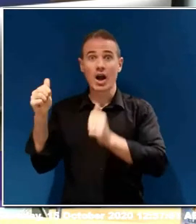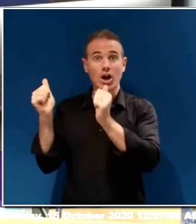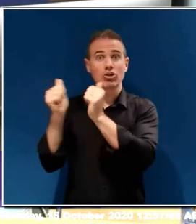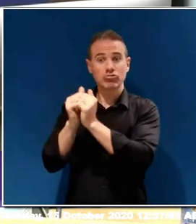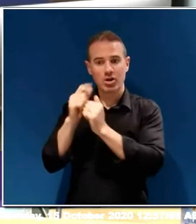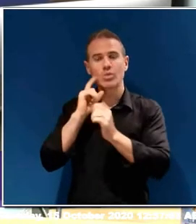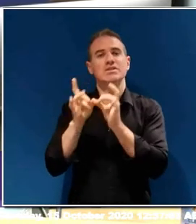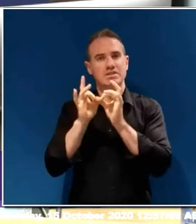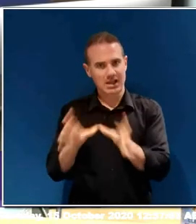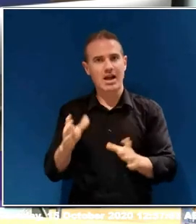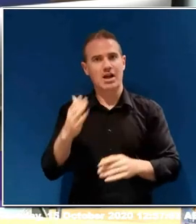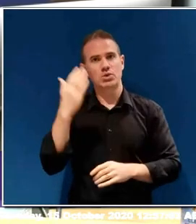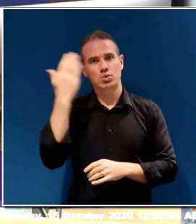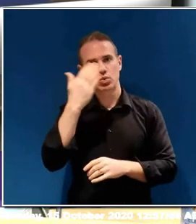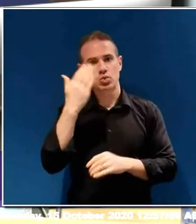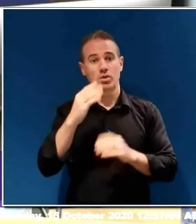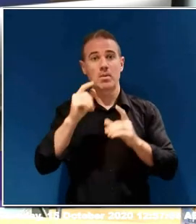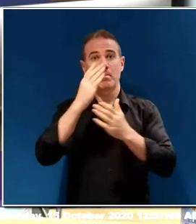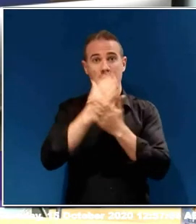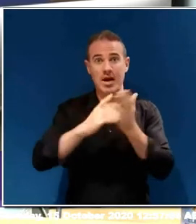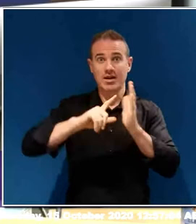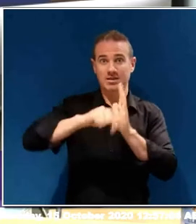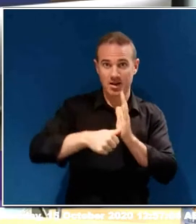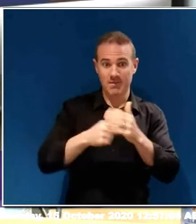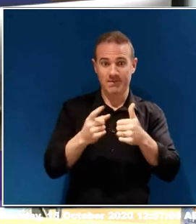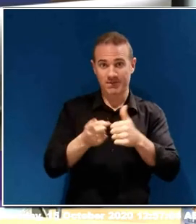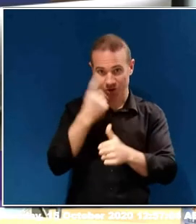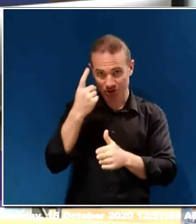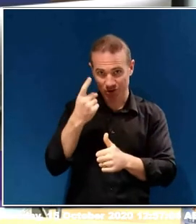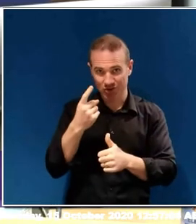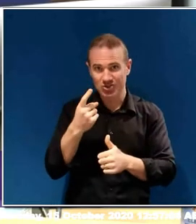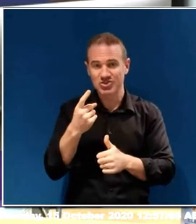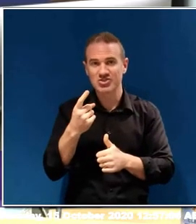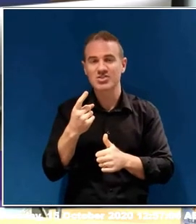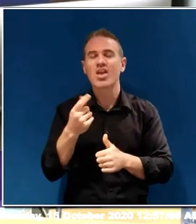initially and then increase attendance over the next four weeks.